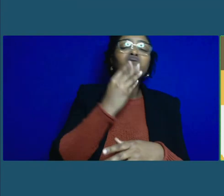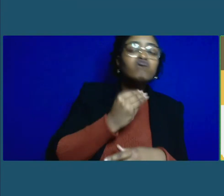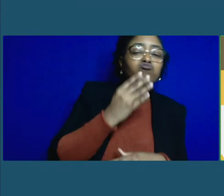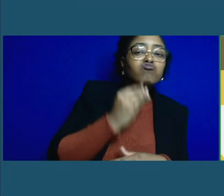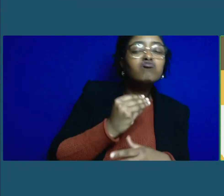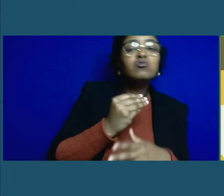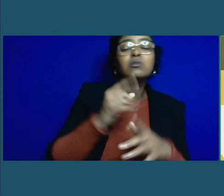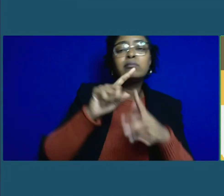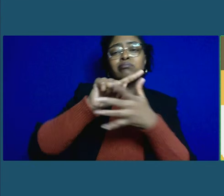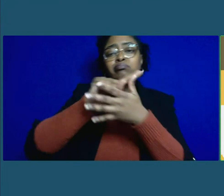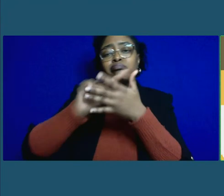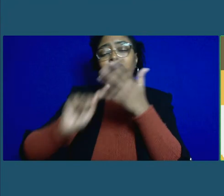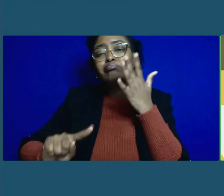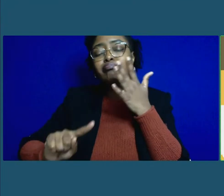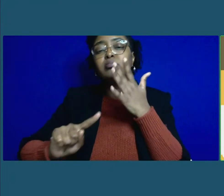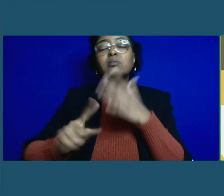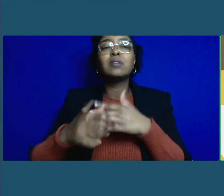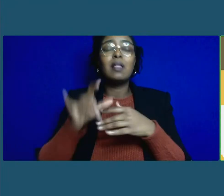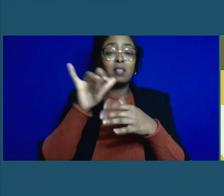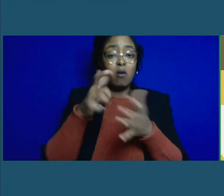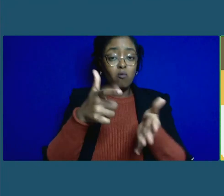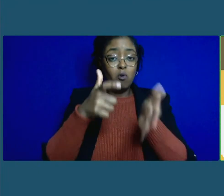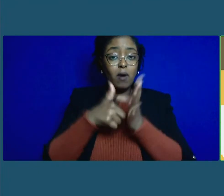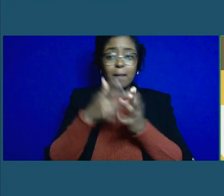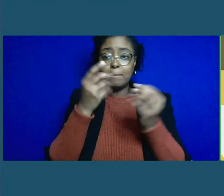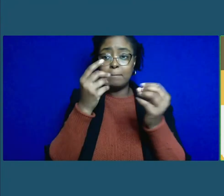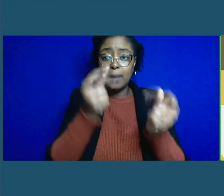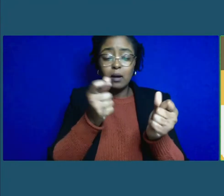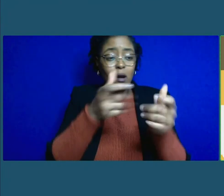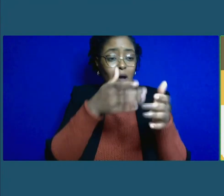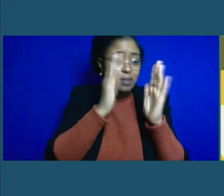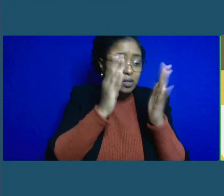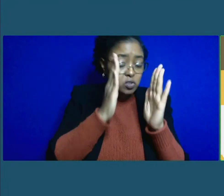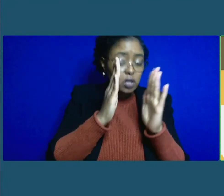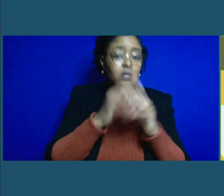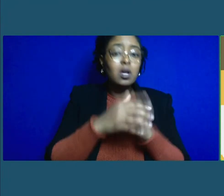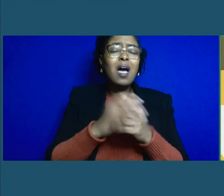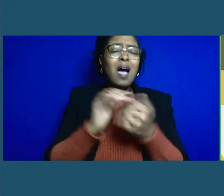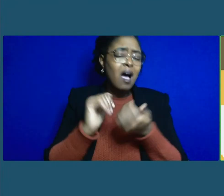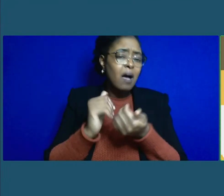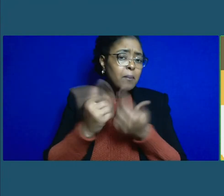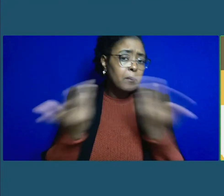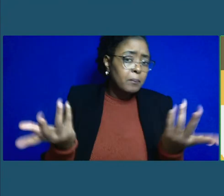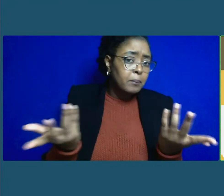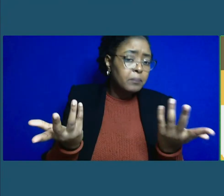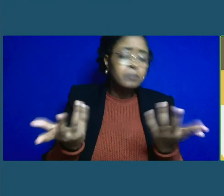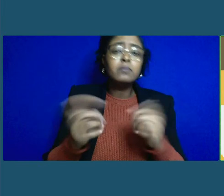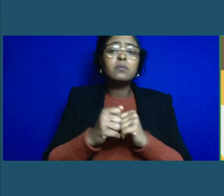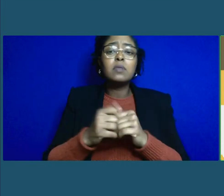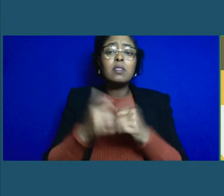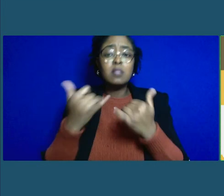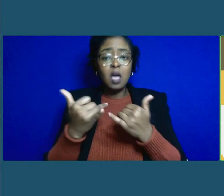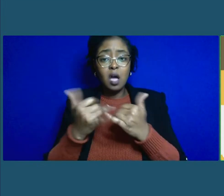LGBTQ plus anti Semitic AIDS. And on and on which of course,